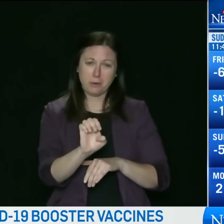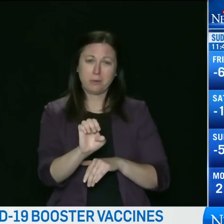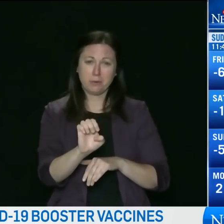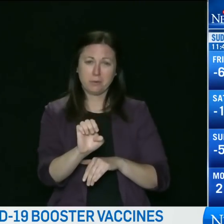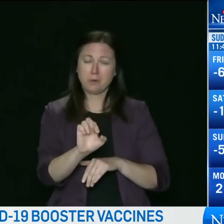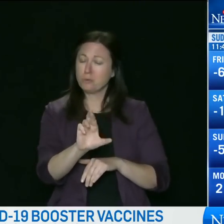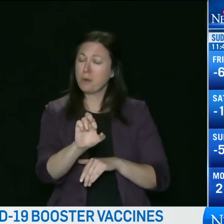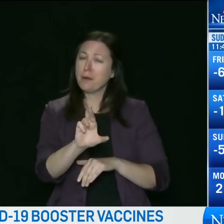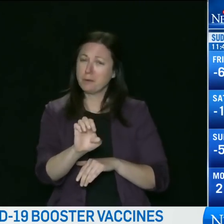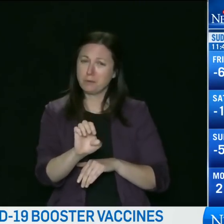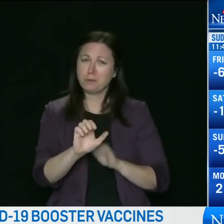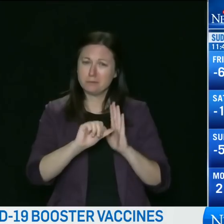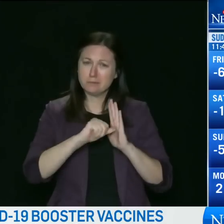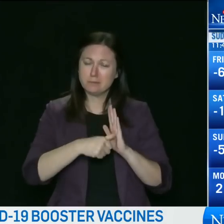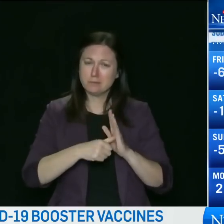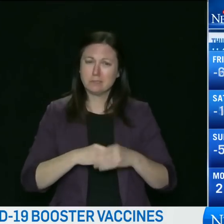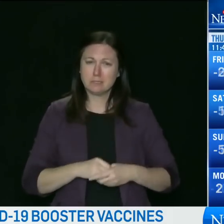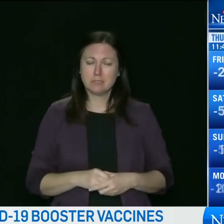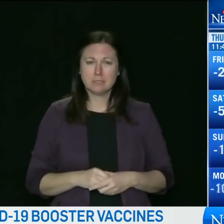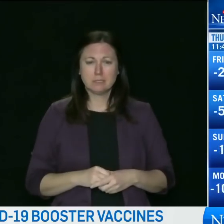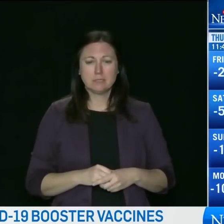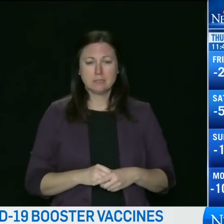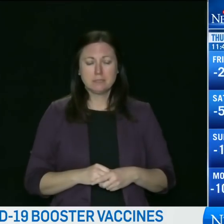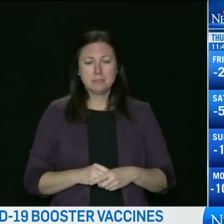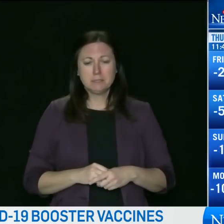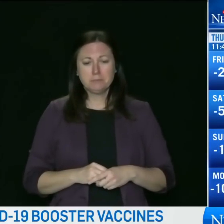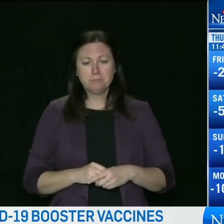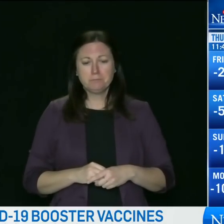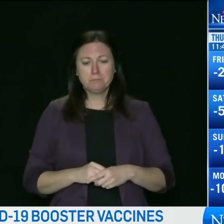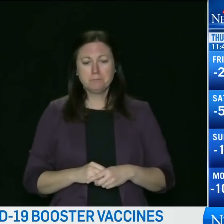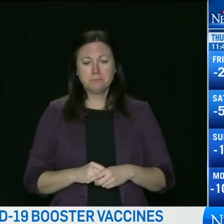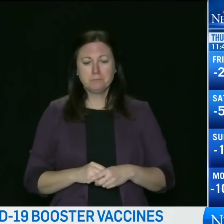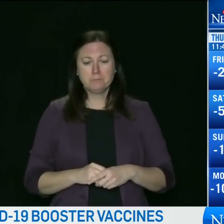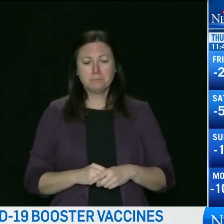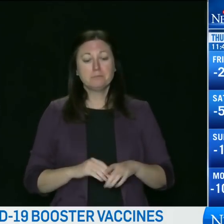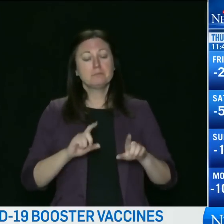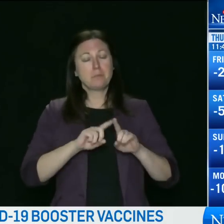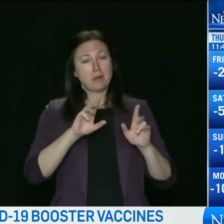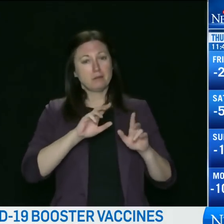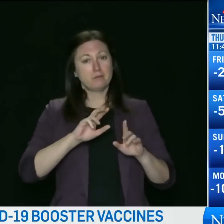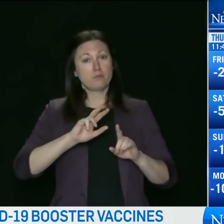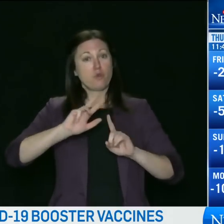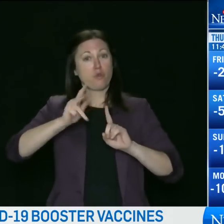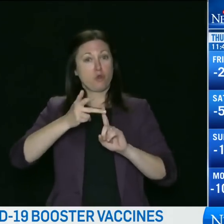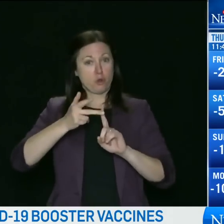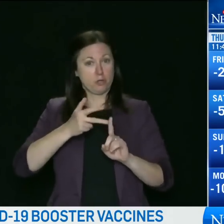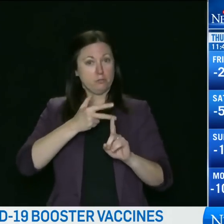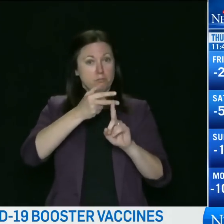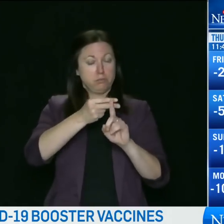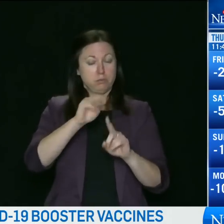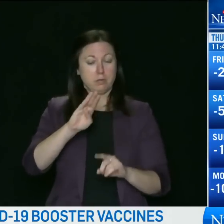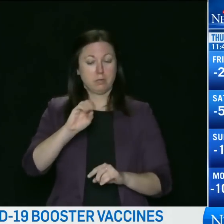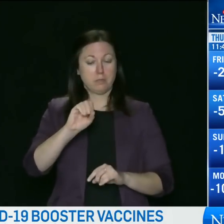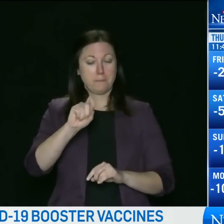MYOCARDITIS, THIS CAN APPEAR AFTER ADMINISTRATION OF THE